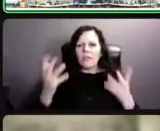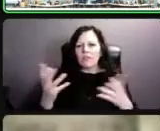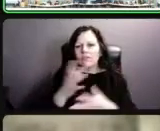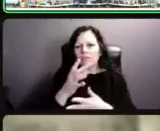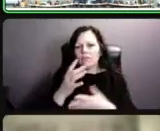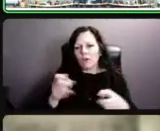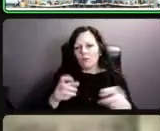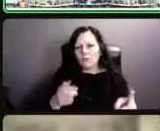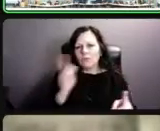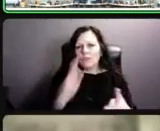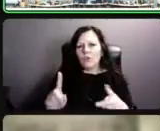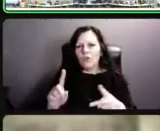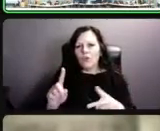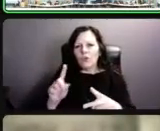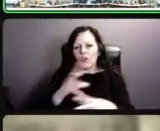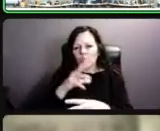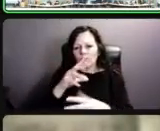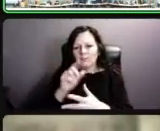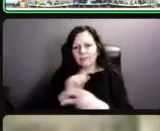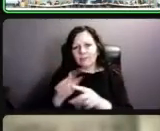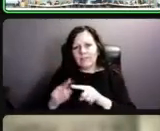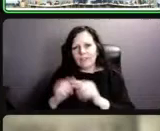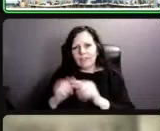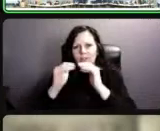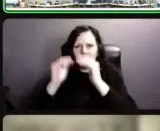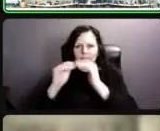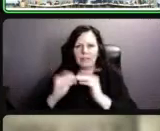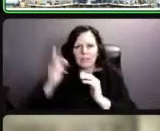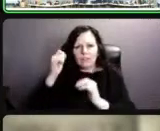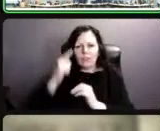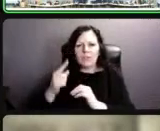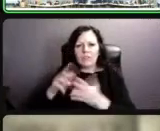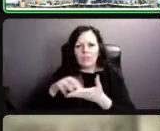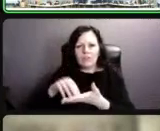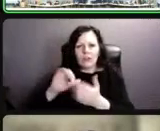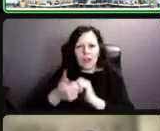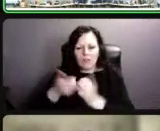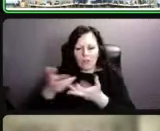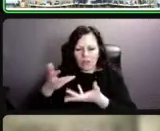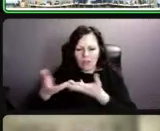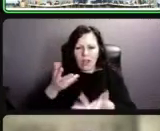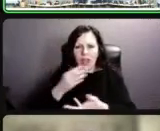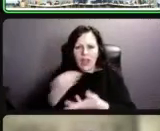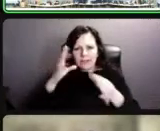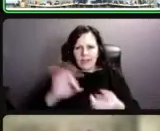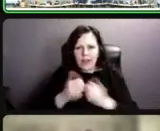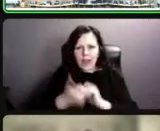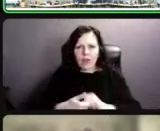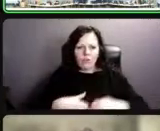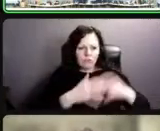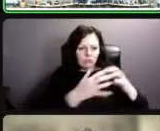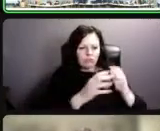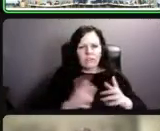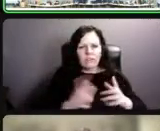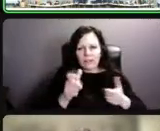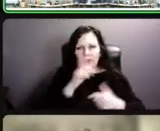IF YOU WERE TO IMPLEMENT IT EVEN IF THEY STRUCTURE IT DIFFERENTLY COULD HAVE YOU DO. THERE IS CONSIDERABLE